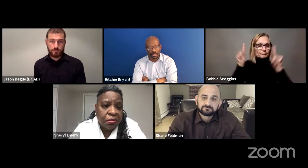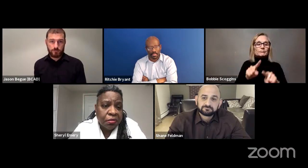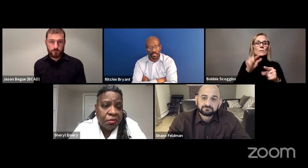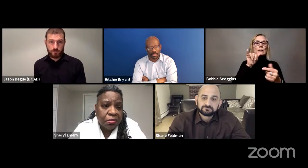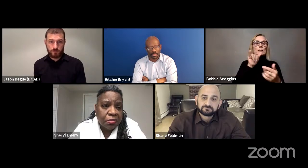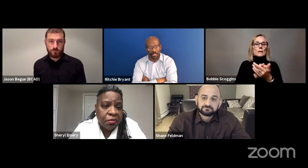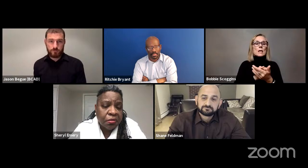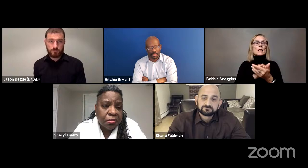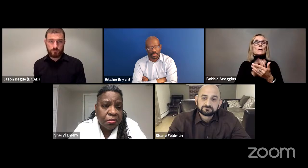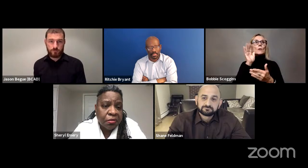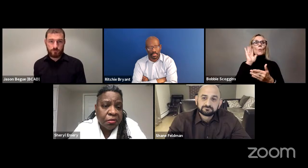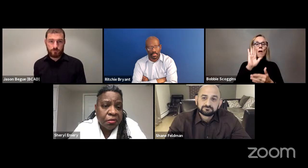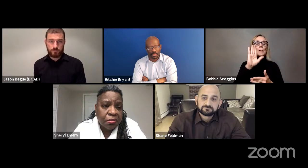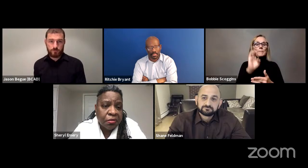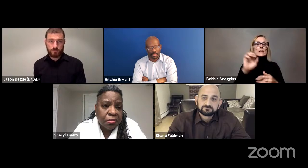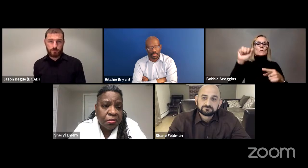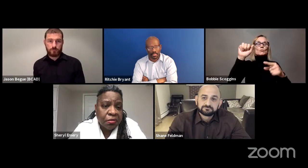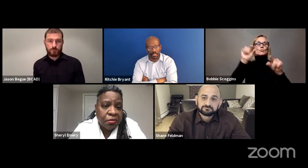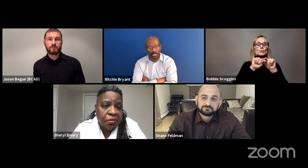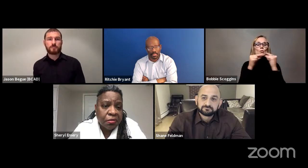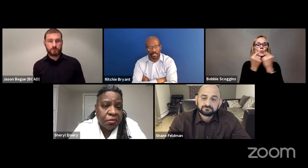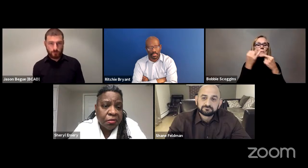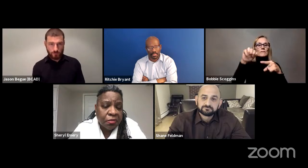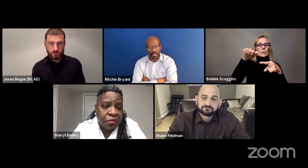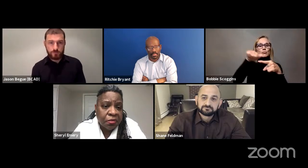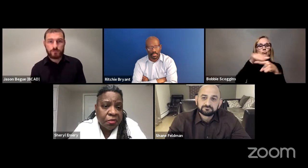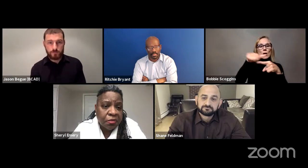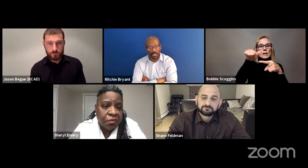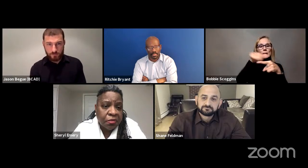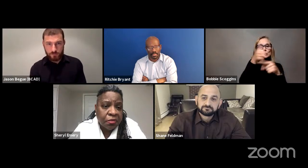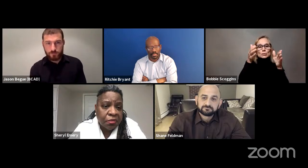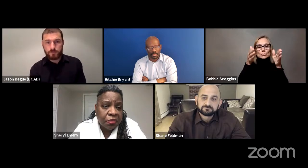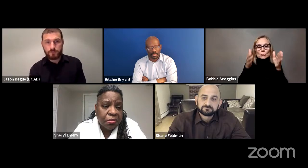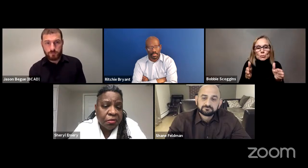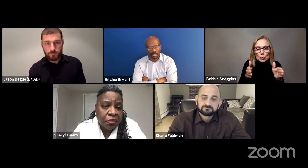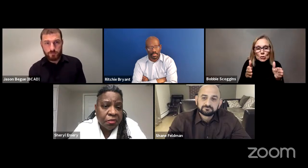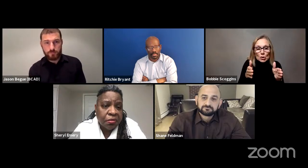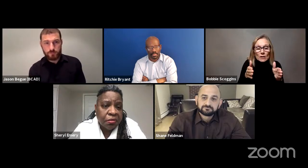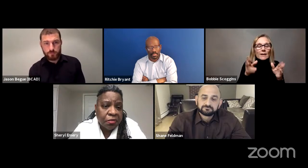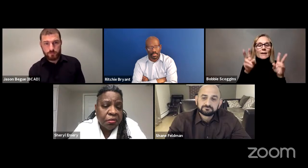come from us coming to agreement and coming to consensus that there needed to be a group